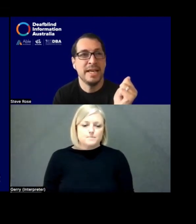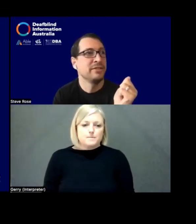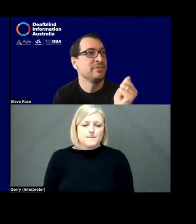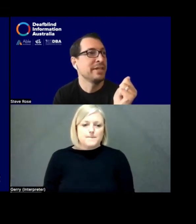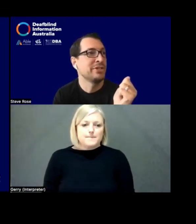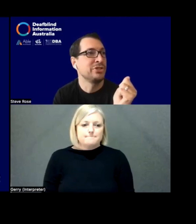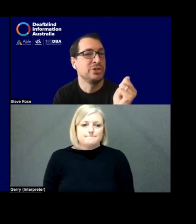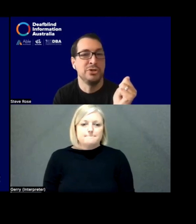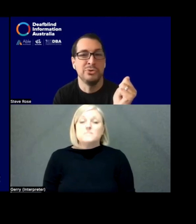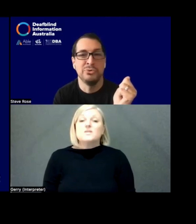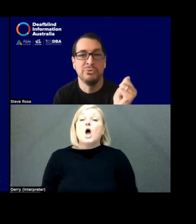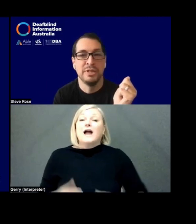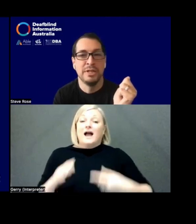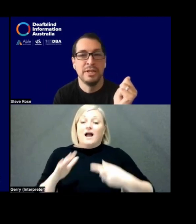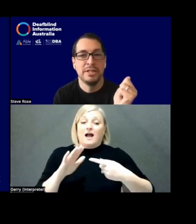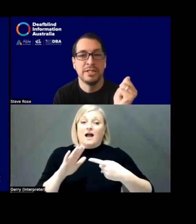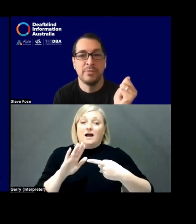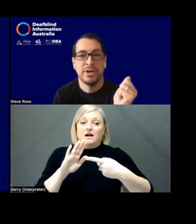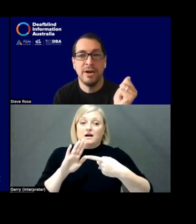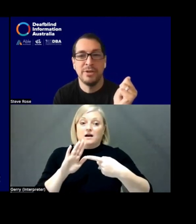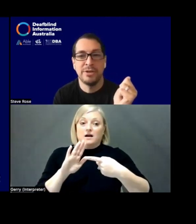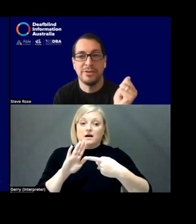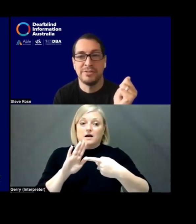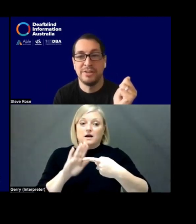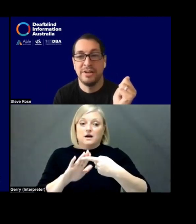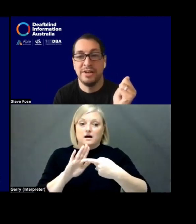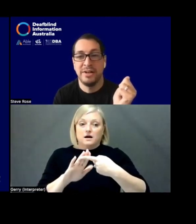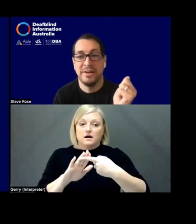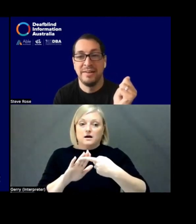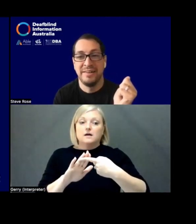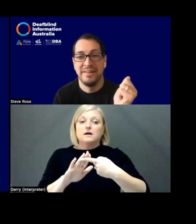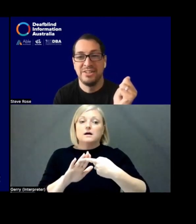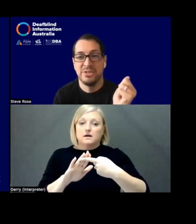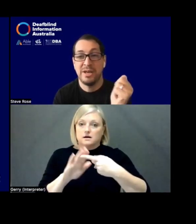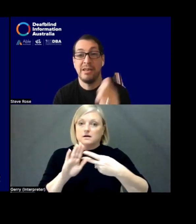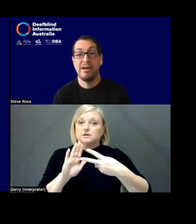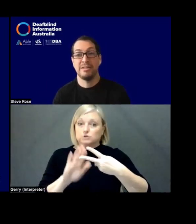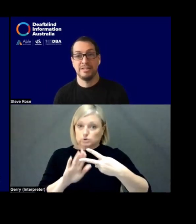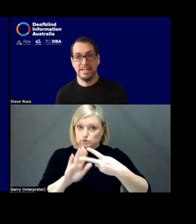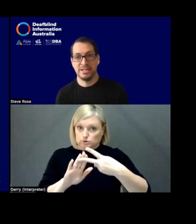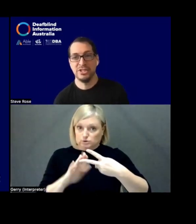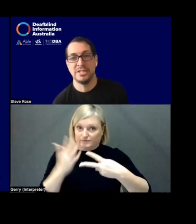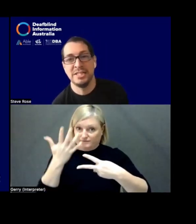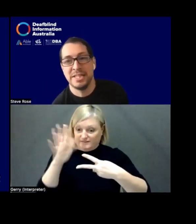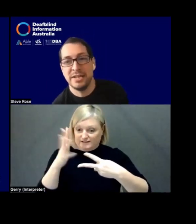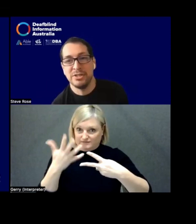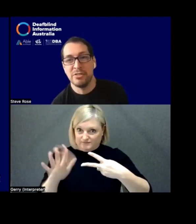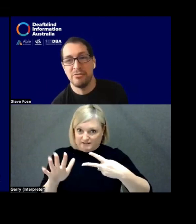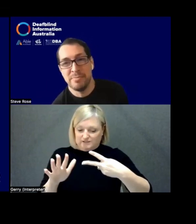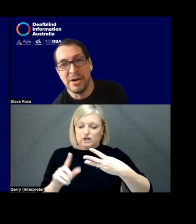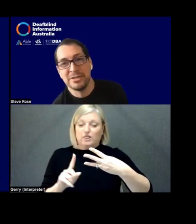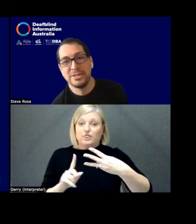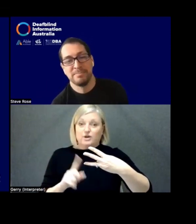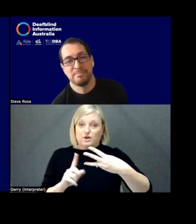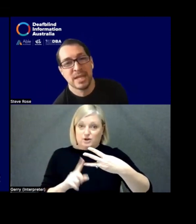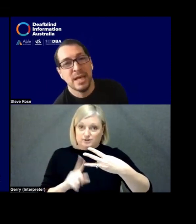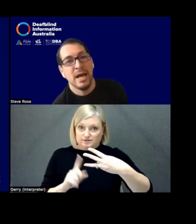That's the end of section two. So now we're coming on to our last section. I did say it was in three parts.